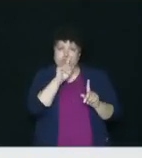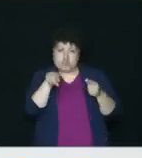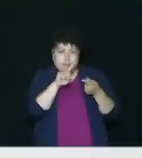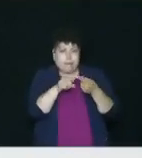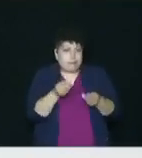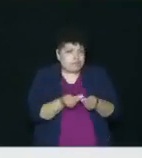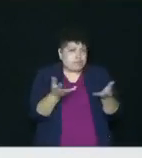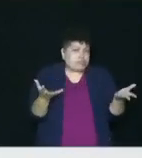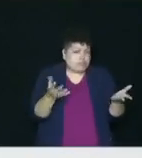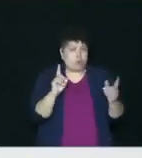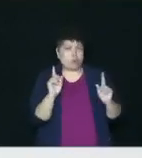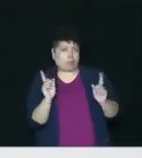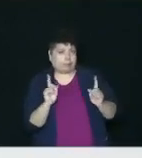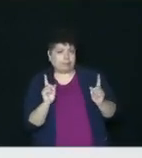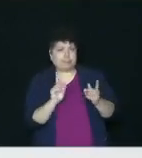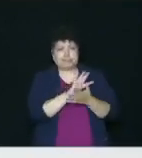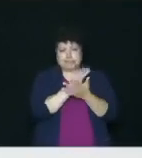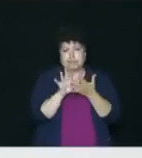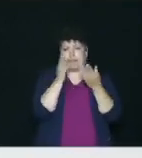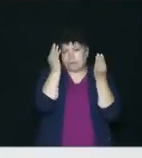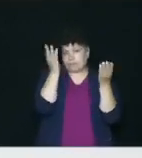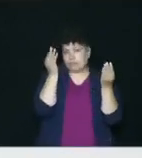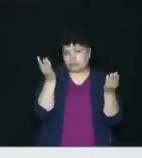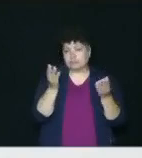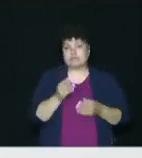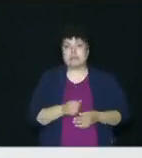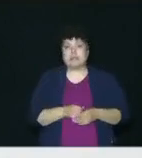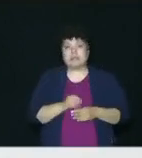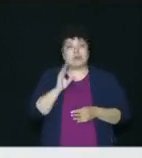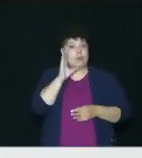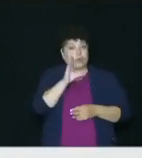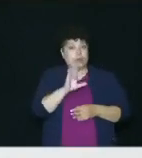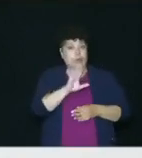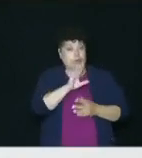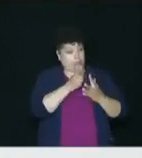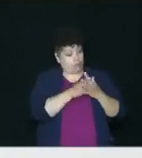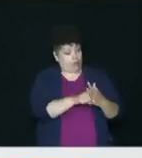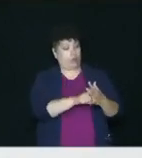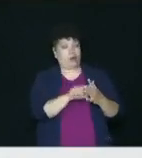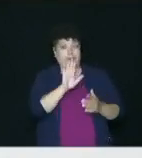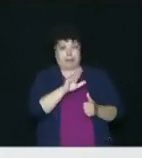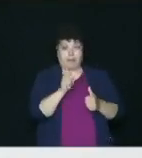TERRITORIAL HEALTH AUTHORITY WEBSITES FOR INFORMATION ON WHEN